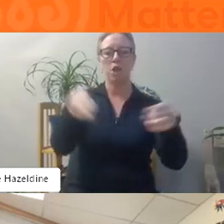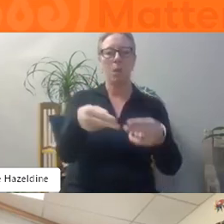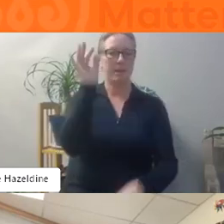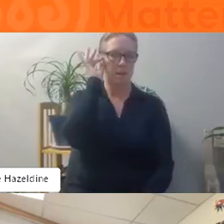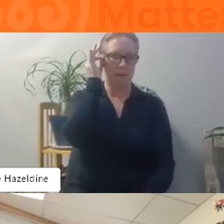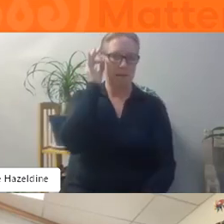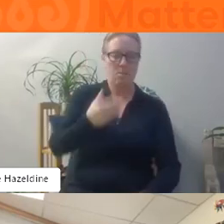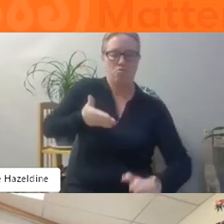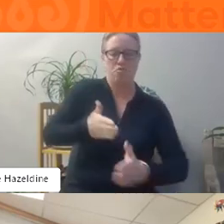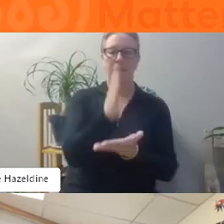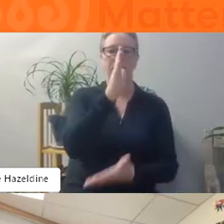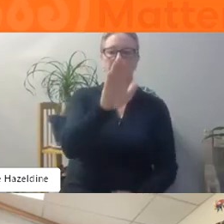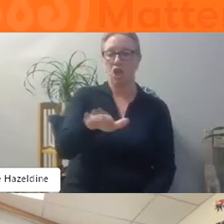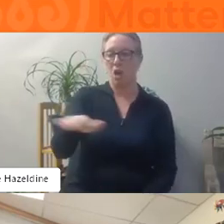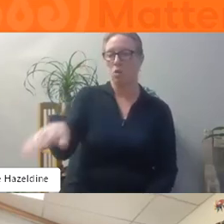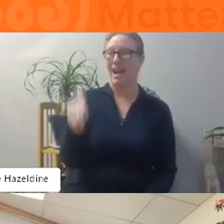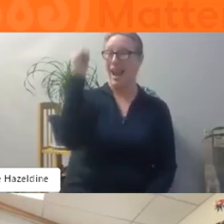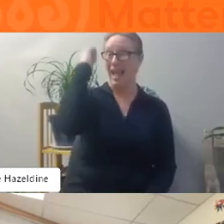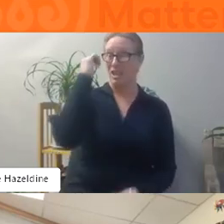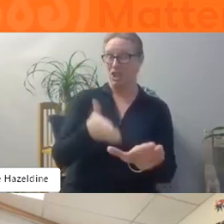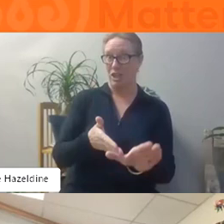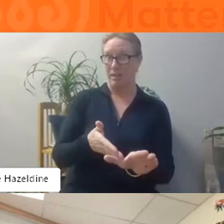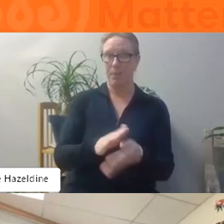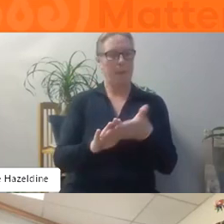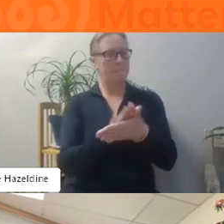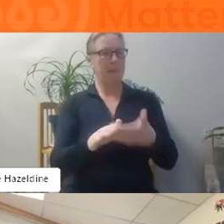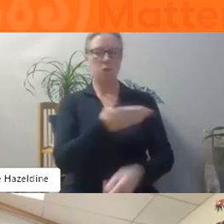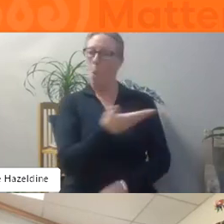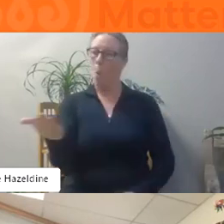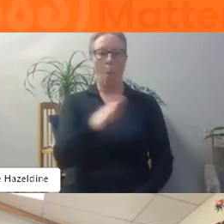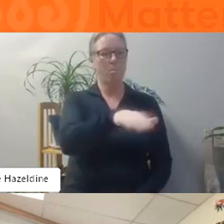Child just last year. This means that all mokopuna can be learning